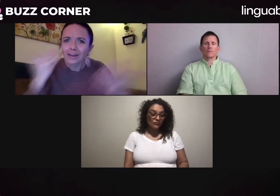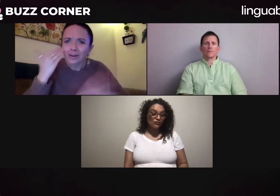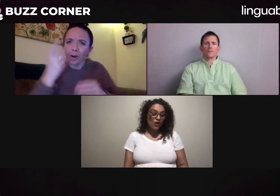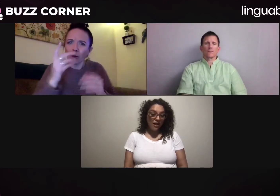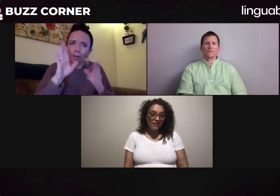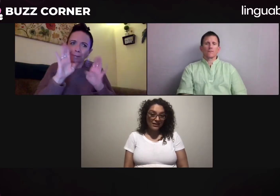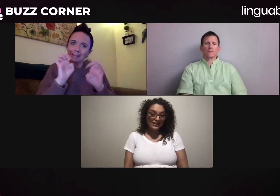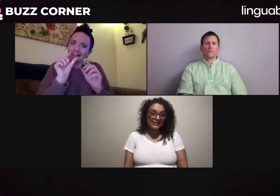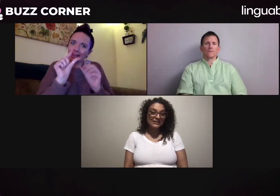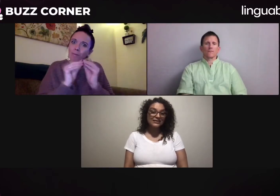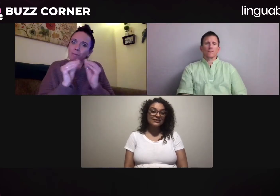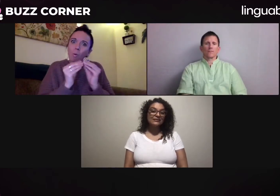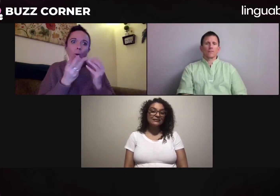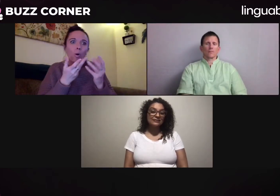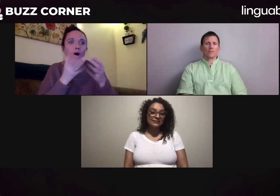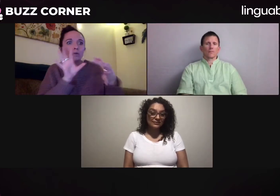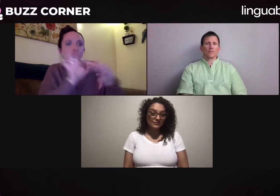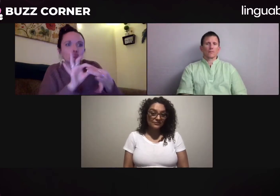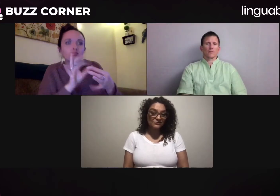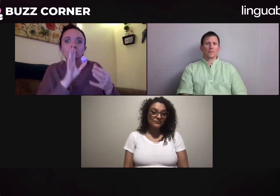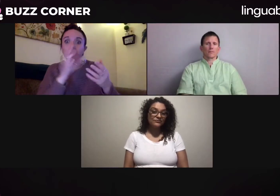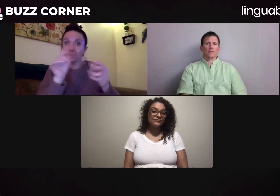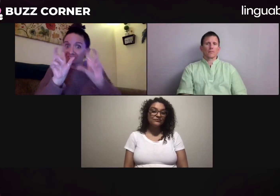Be a little bit more connected and invested,